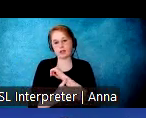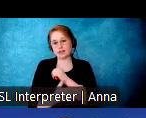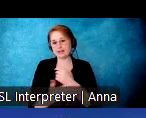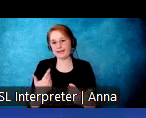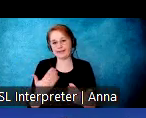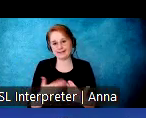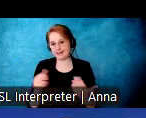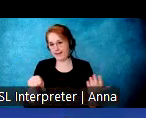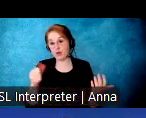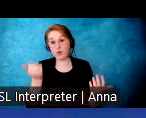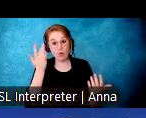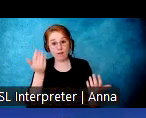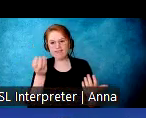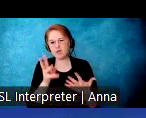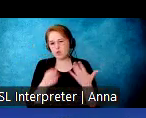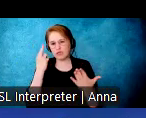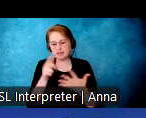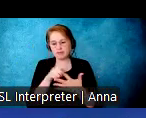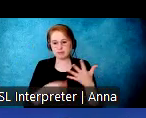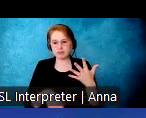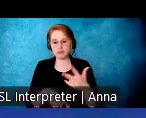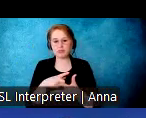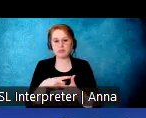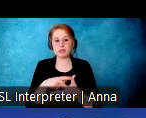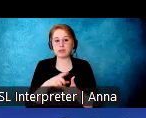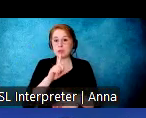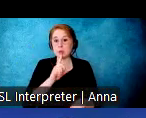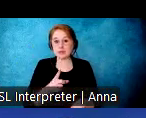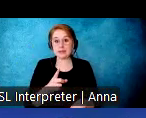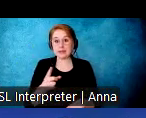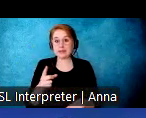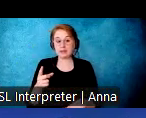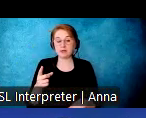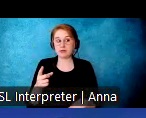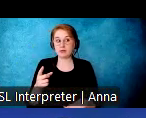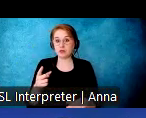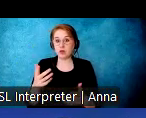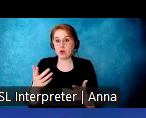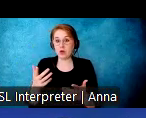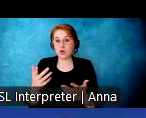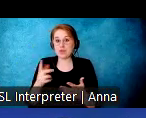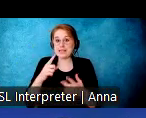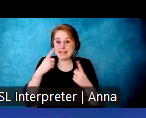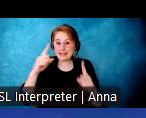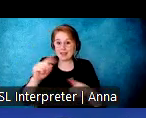One is that it's building on a really successful training and recruitment model.